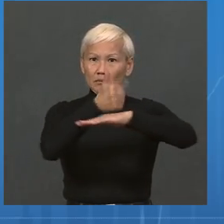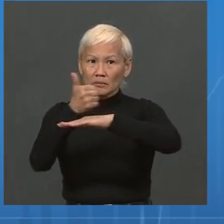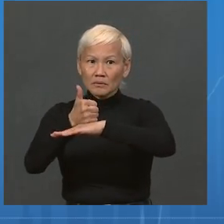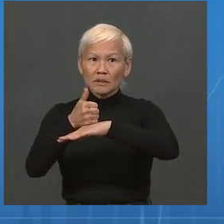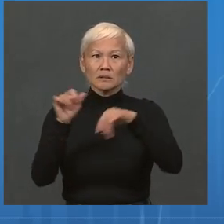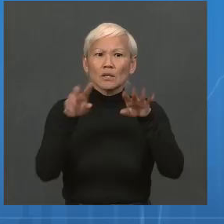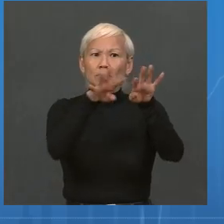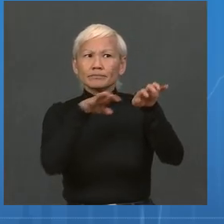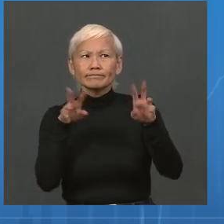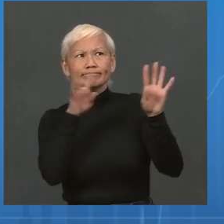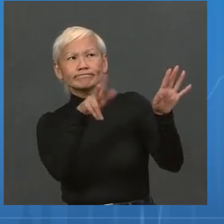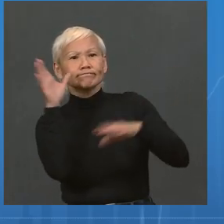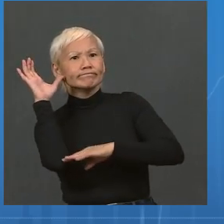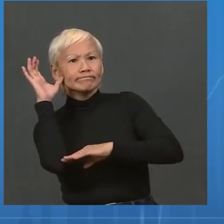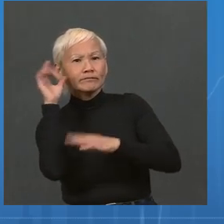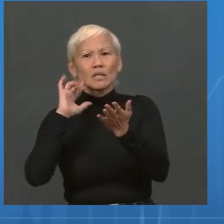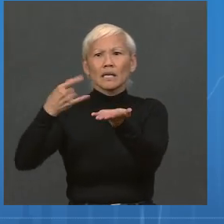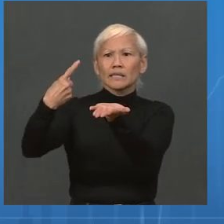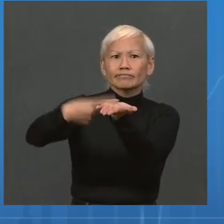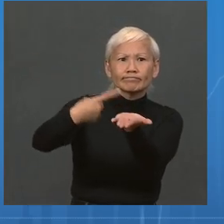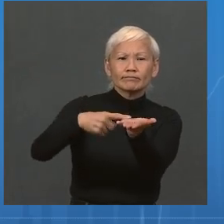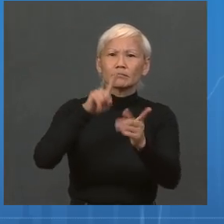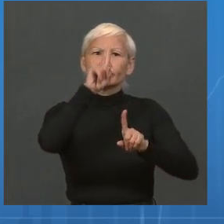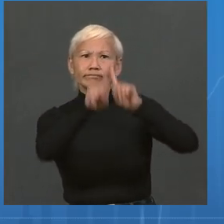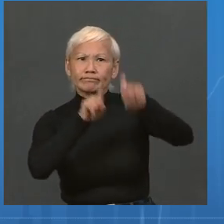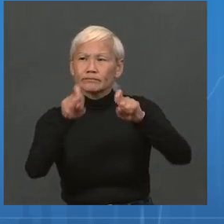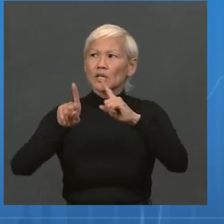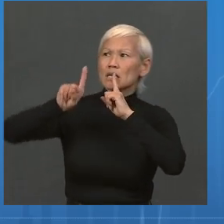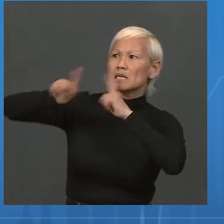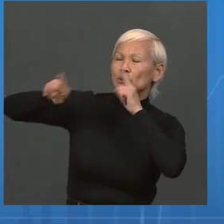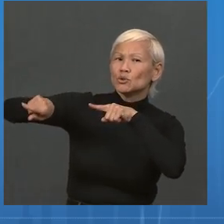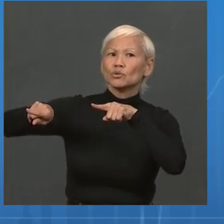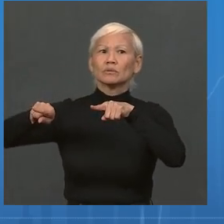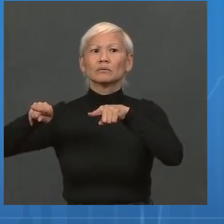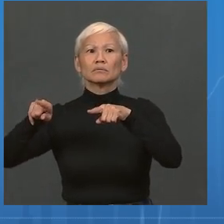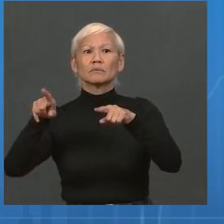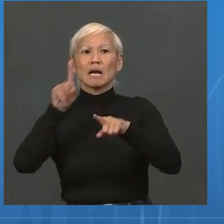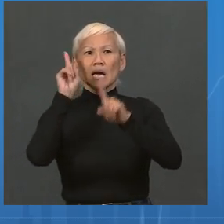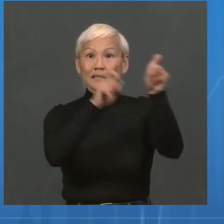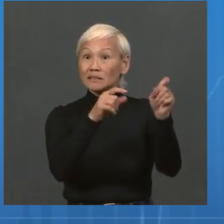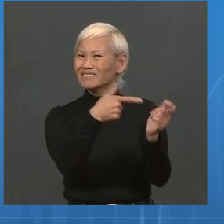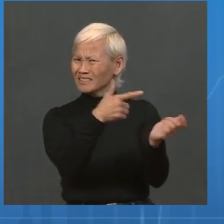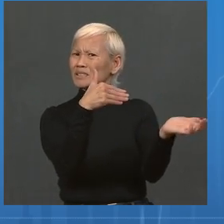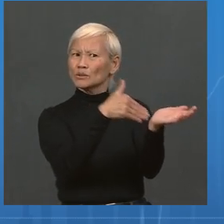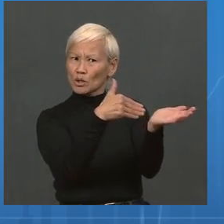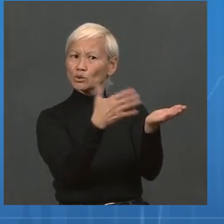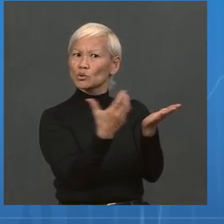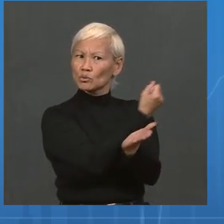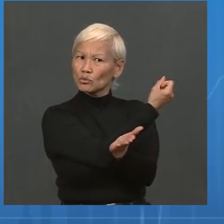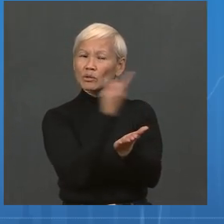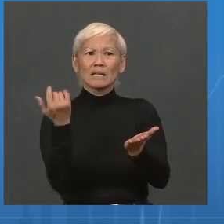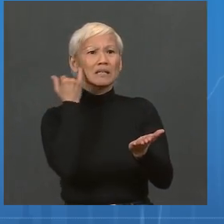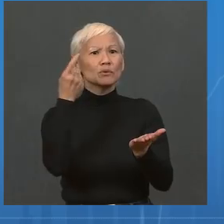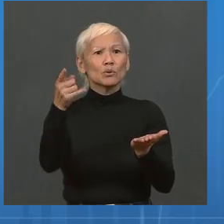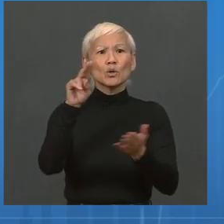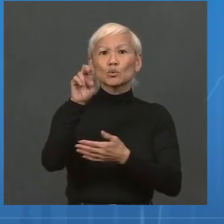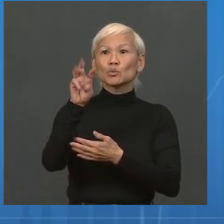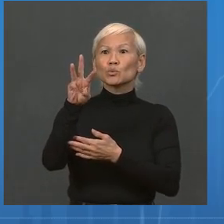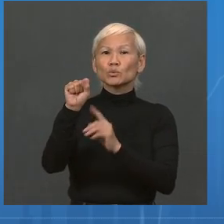to encourage doctors to talk to their patients about the vaccine and to appear on local media outlets. This will include appearances by Spanish-